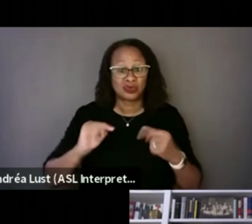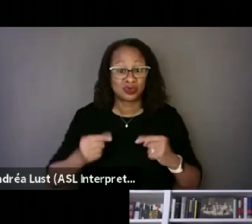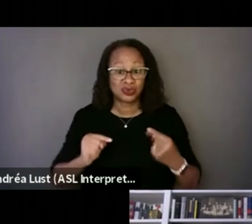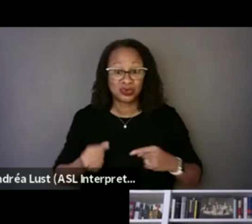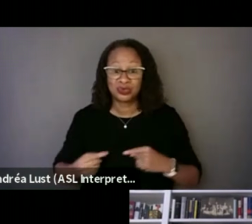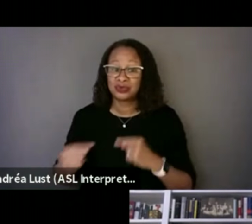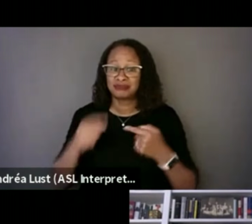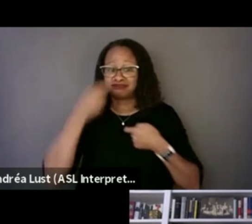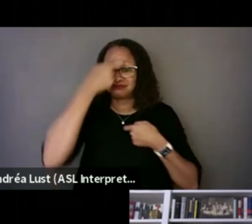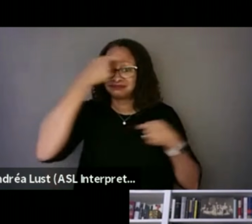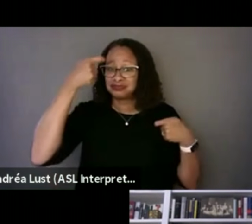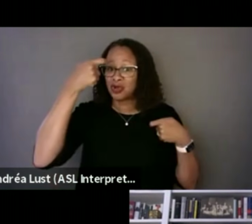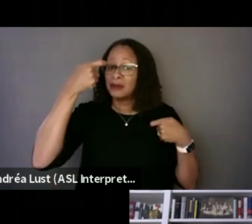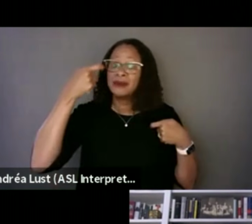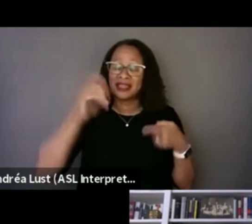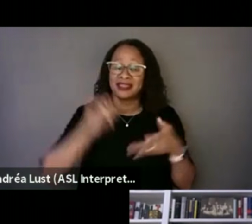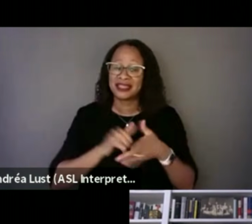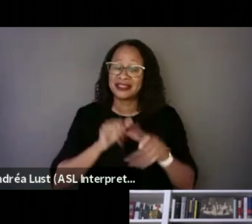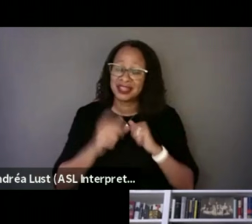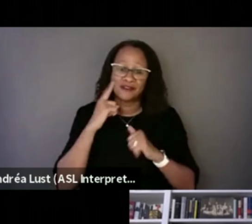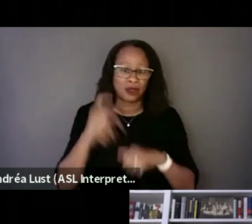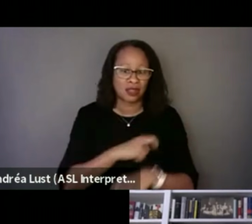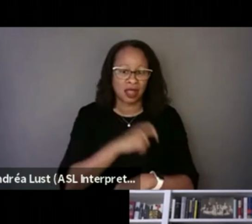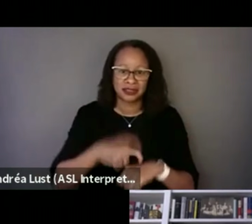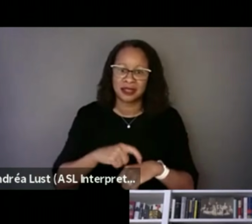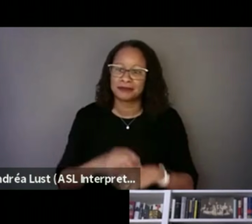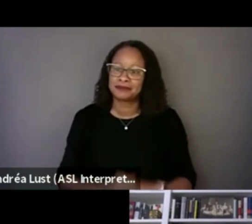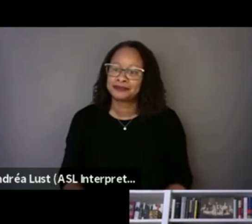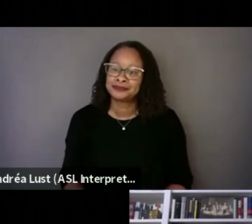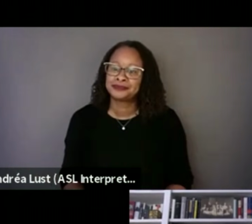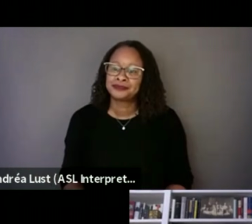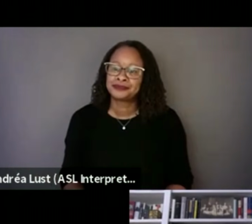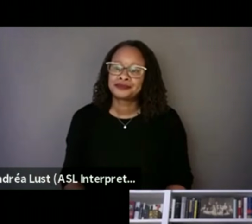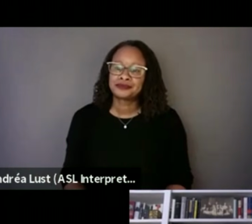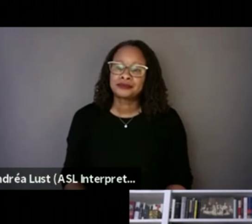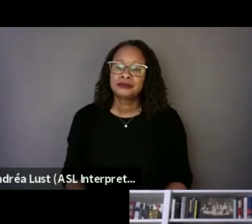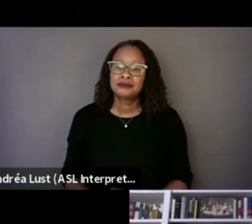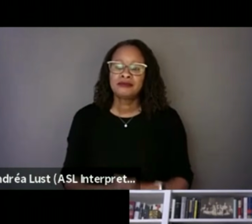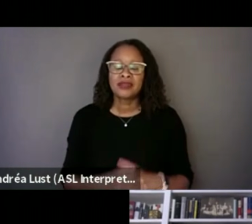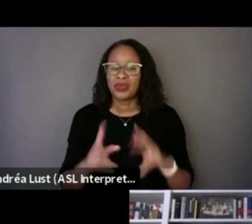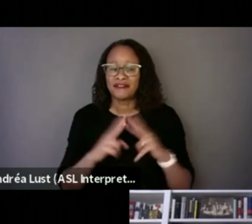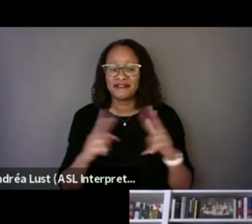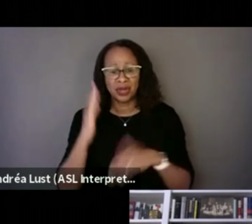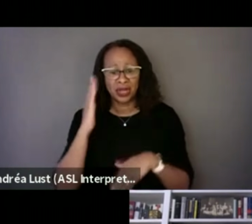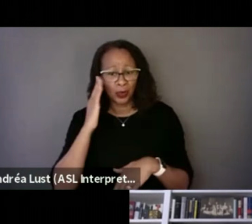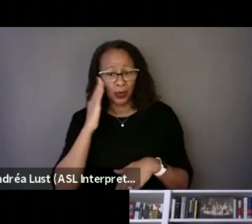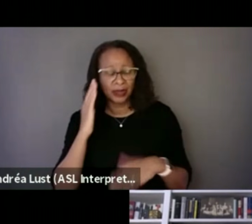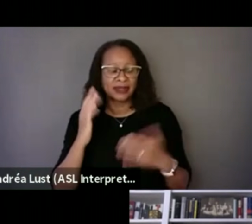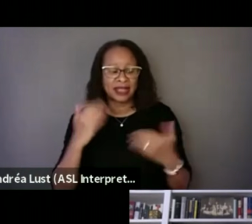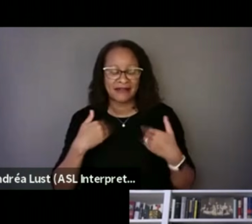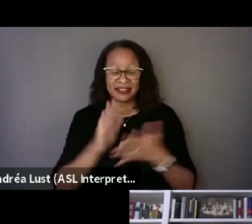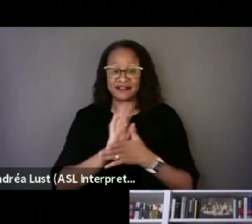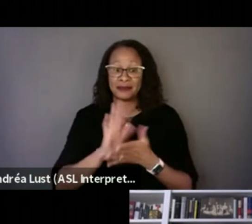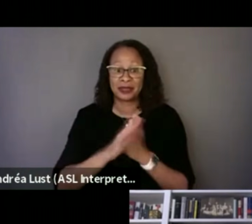reverberate for long time to come. So, you know, we were very sort of conscious in trying to have the film be kind of a moment in time